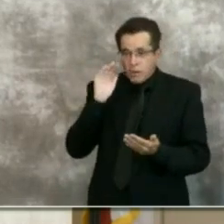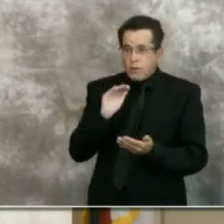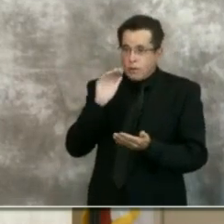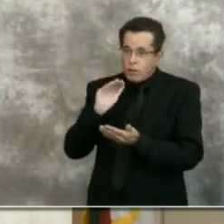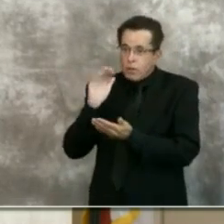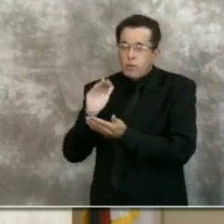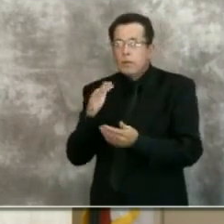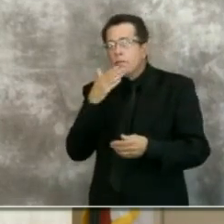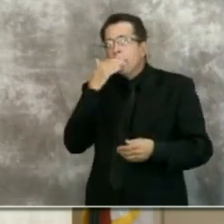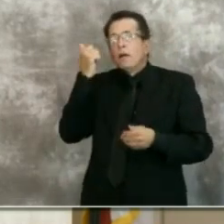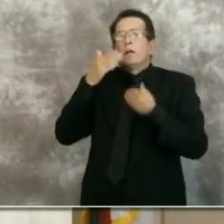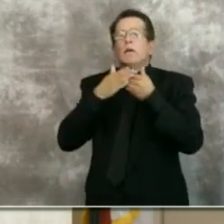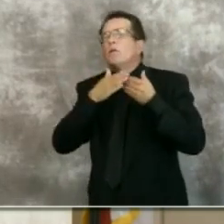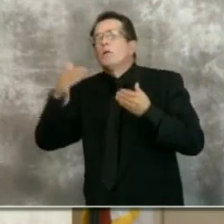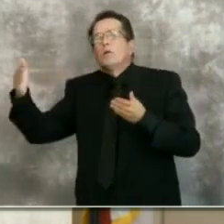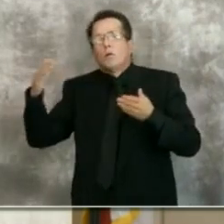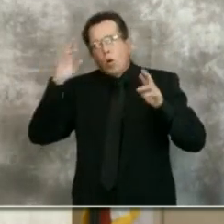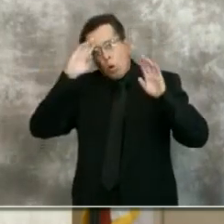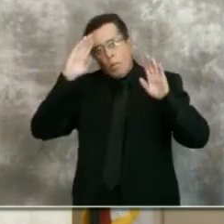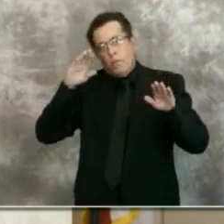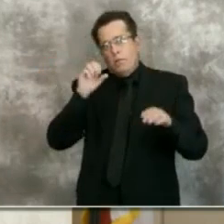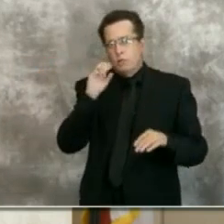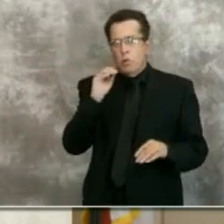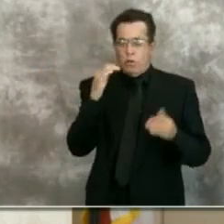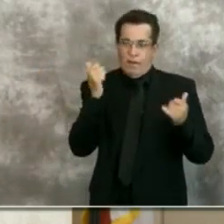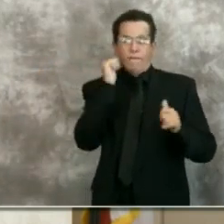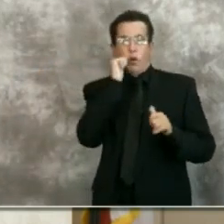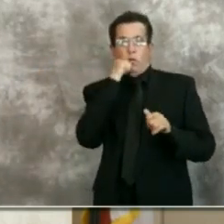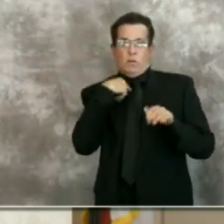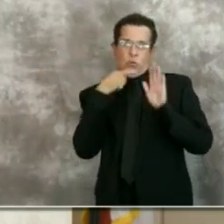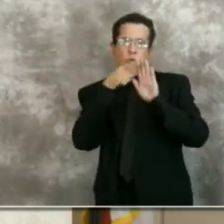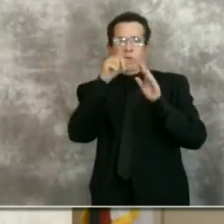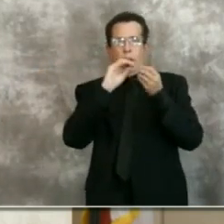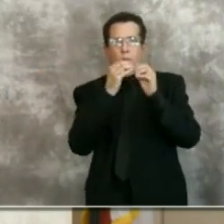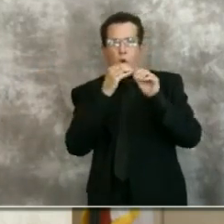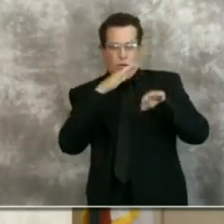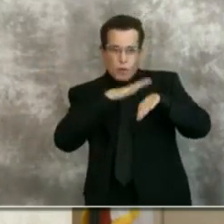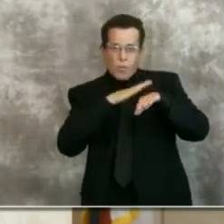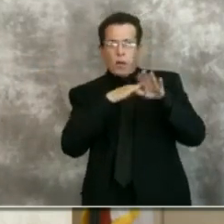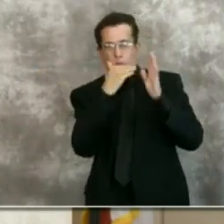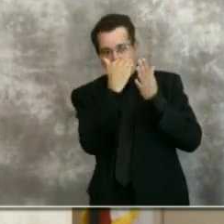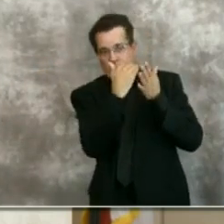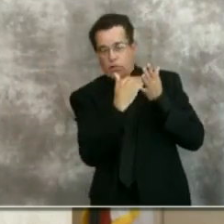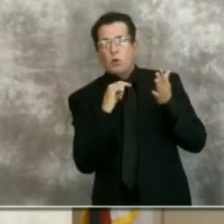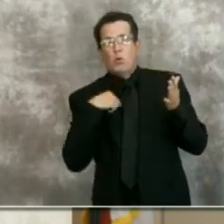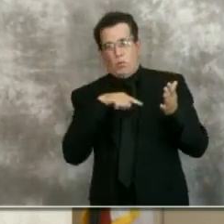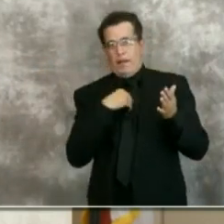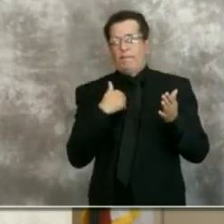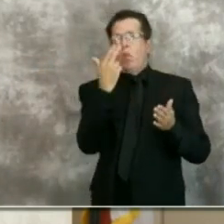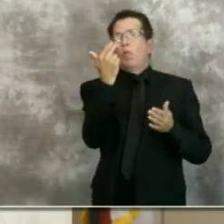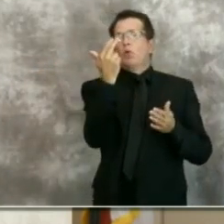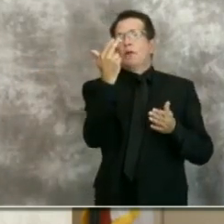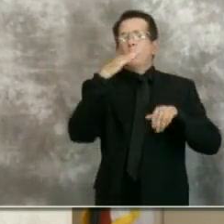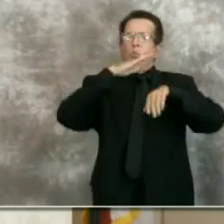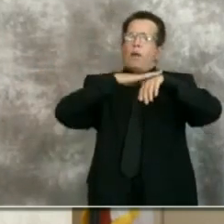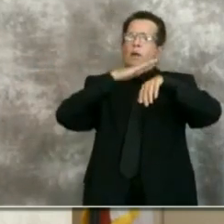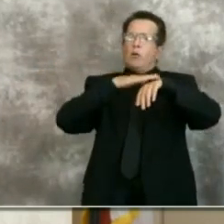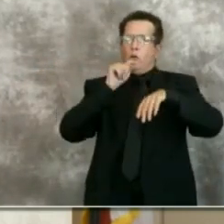IN THE SPREAD RAIN IN THE NUMBER OF CASES AND OUTBREAKS AND CONTINUE FORWARD AS BEST WE CAN YOU KNOW EVERY DAY WE